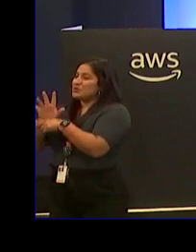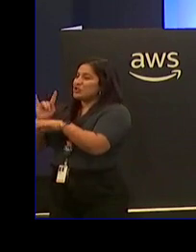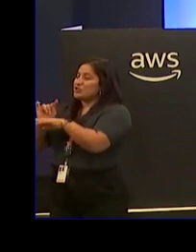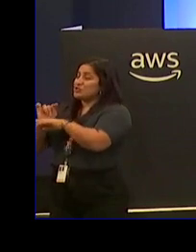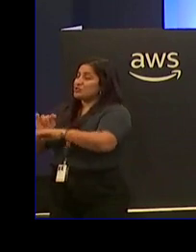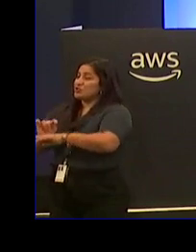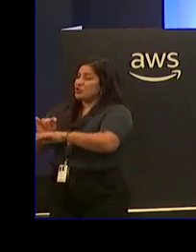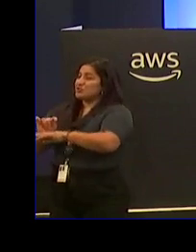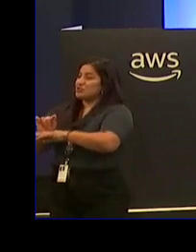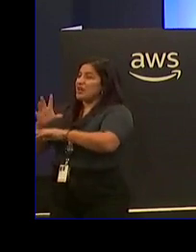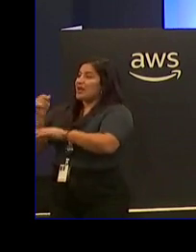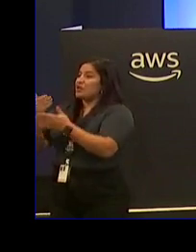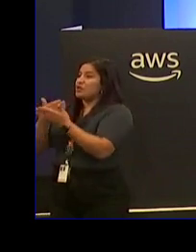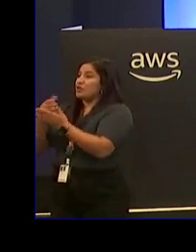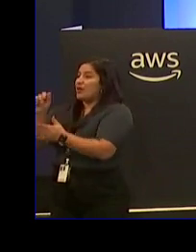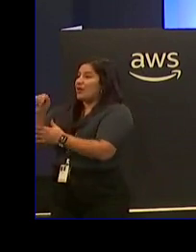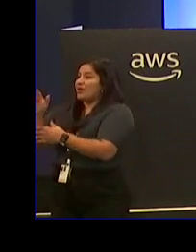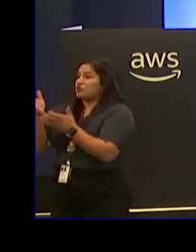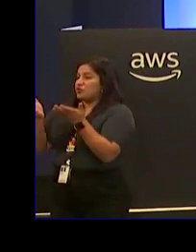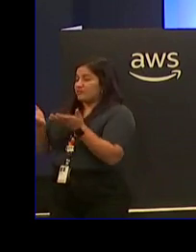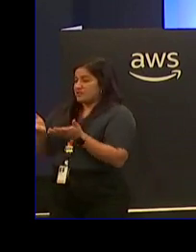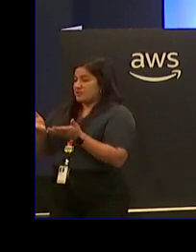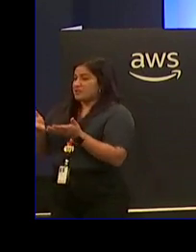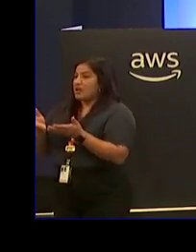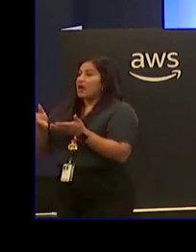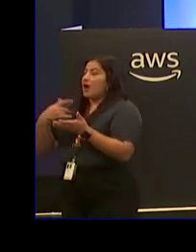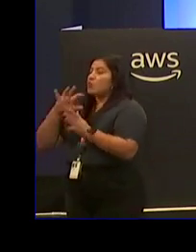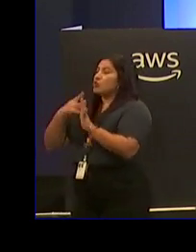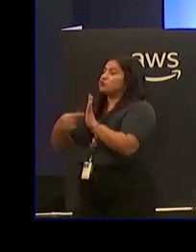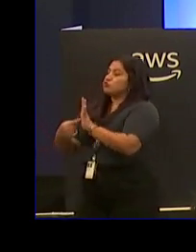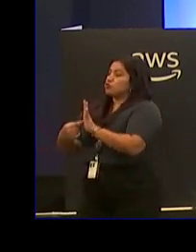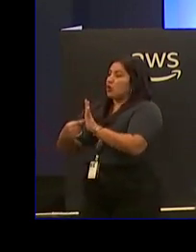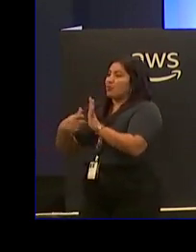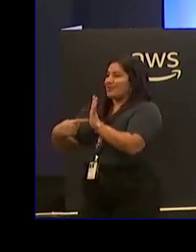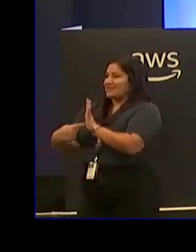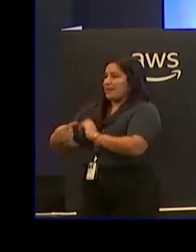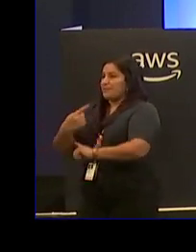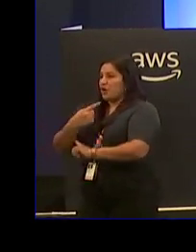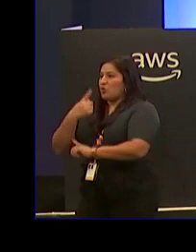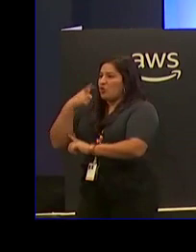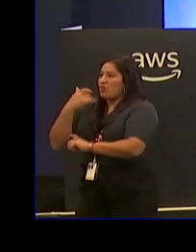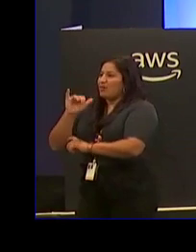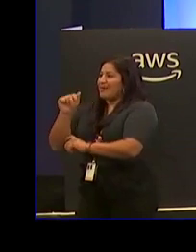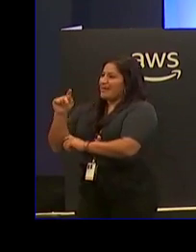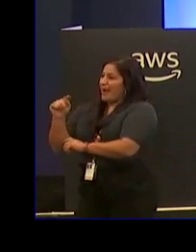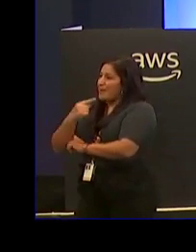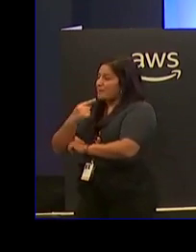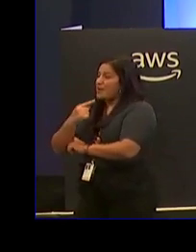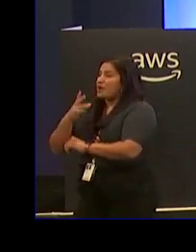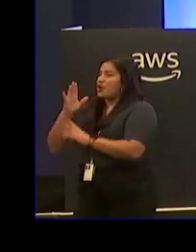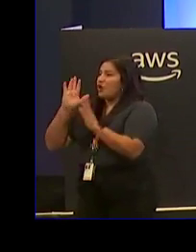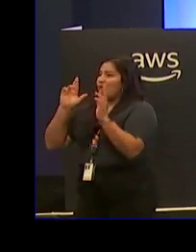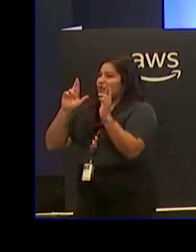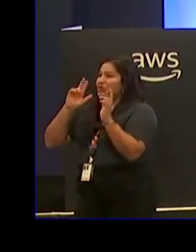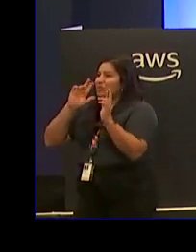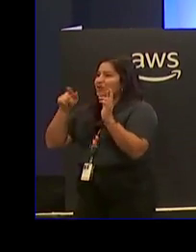and the new AI services. I will show you the demo of the application which hopefully will be very interesting to see